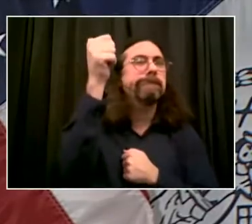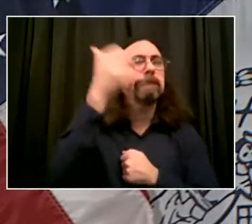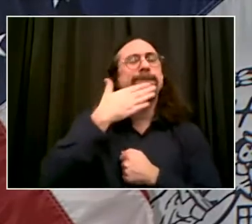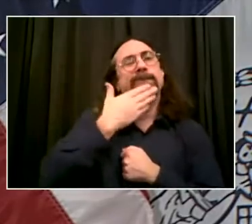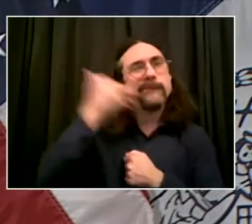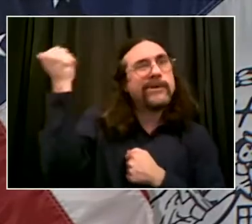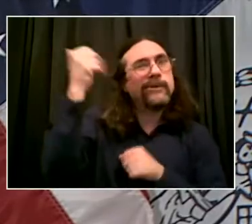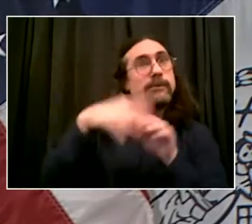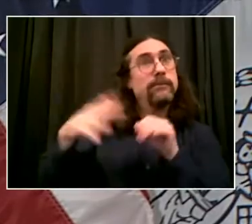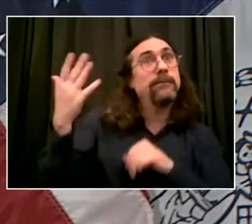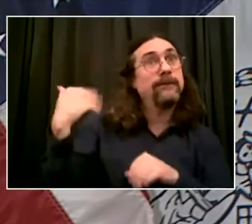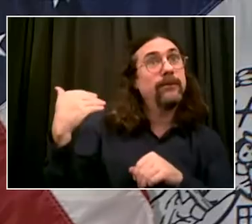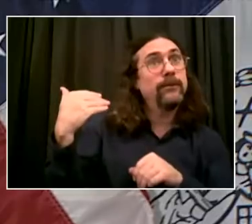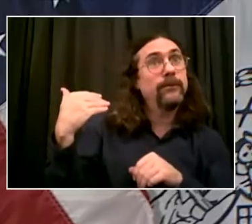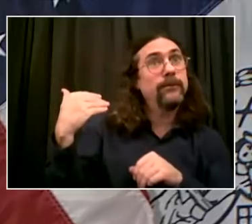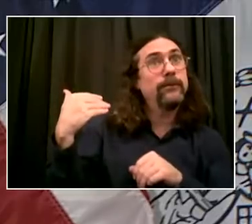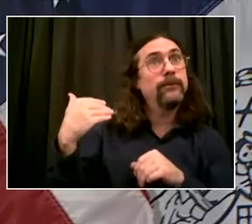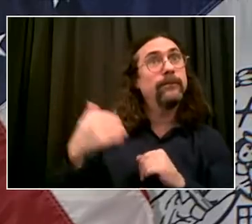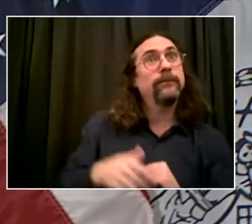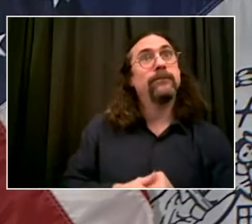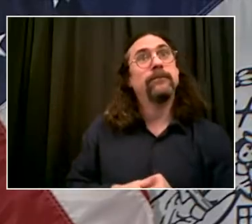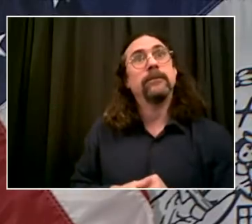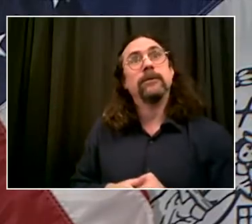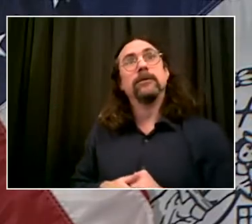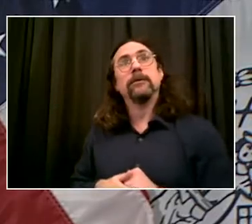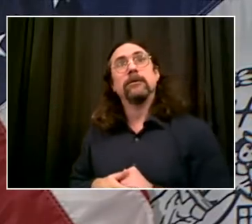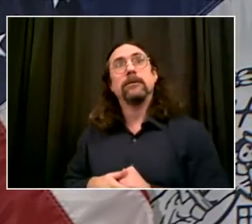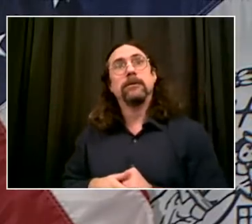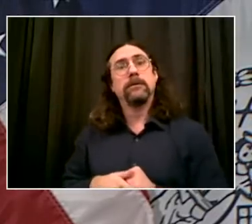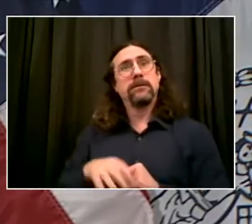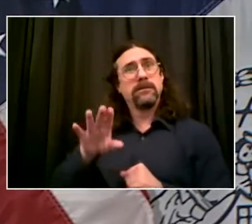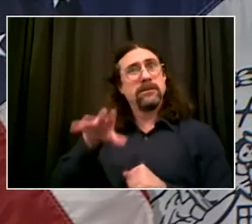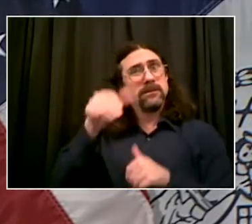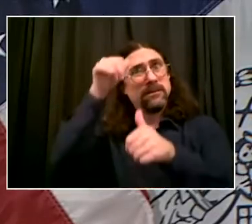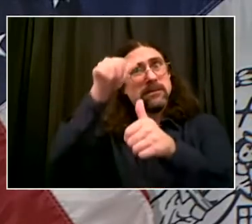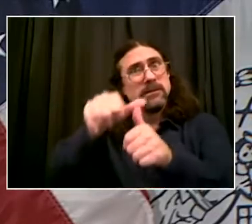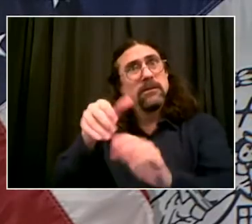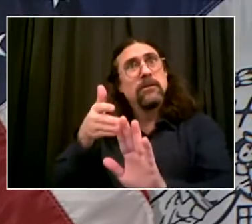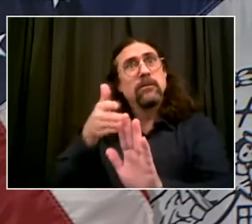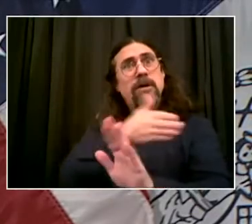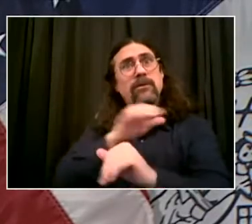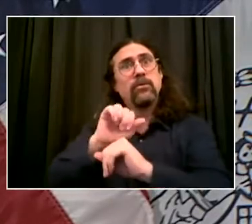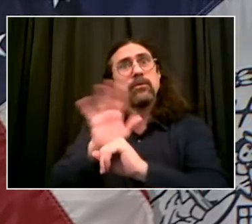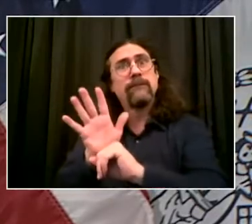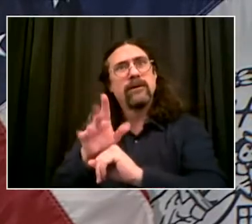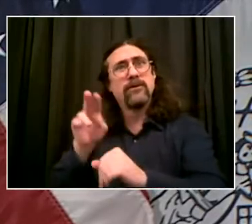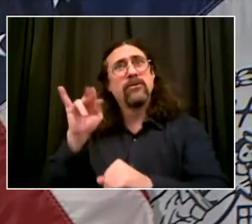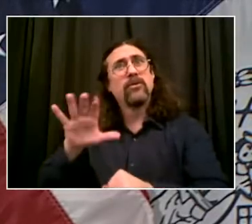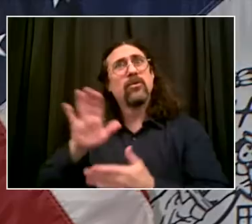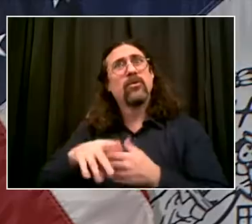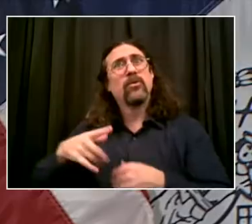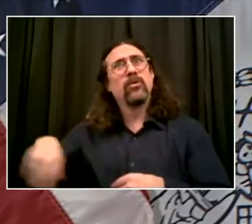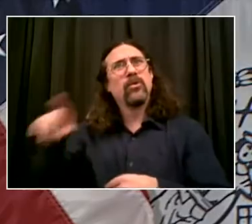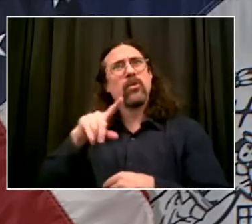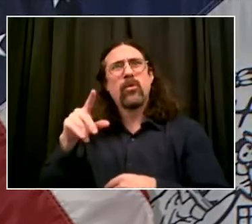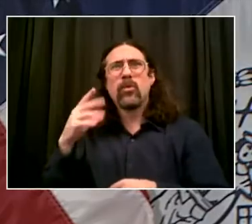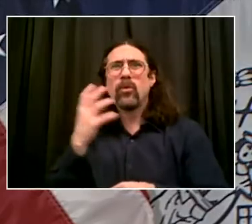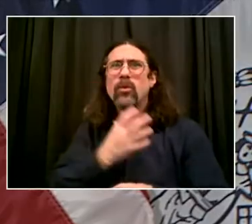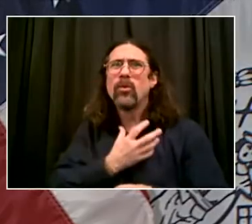RESULTS WE ARE